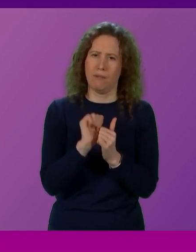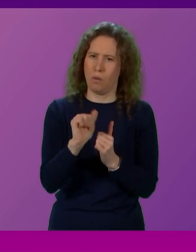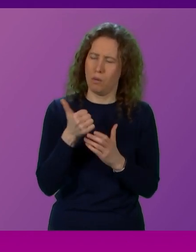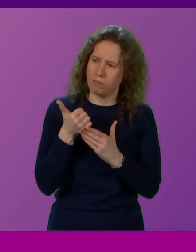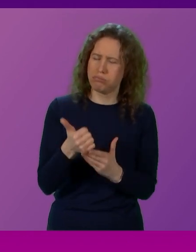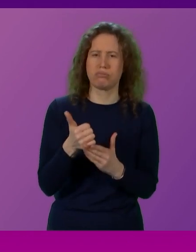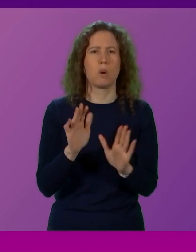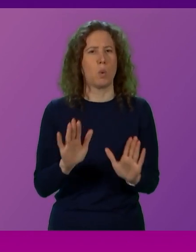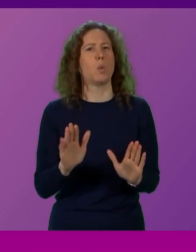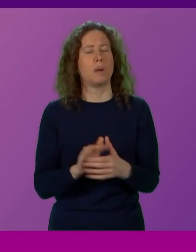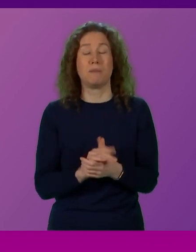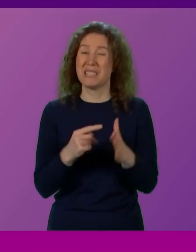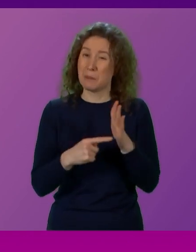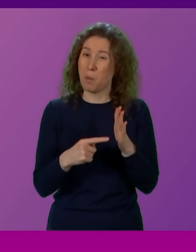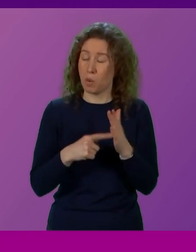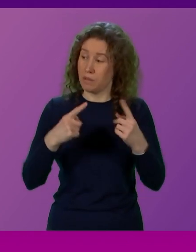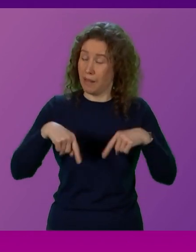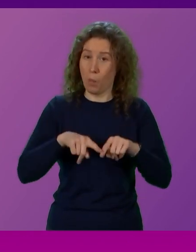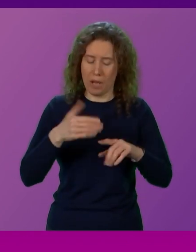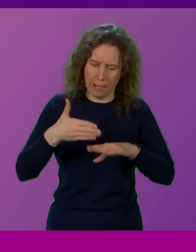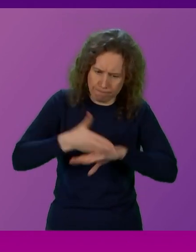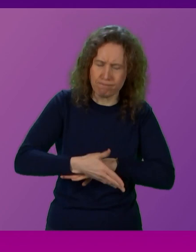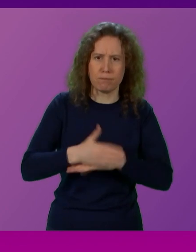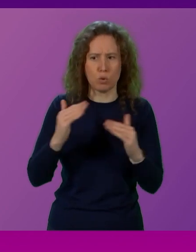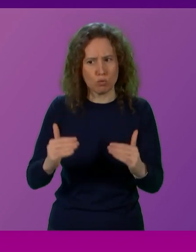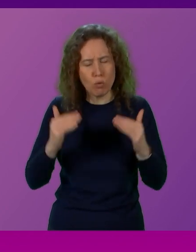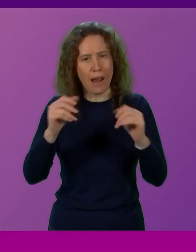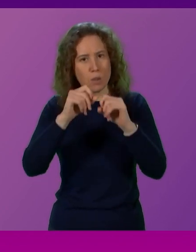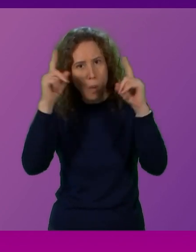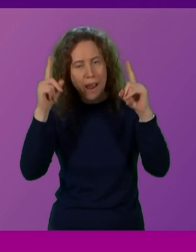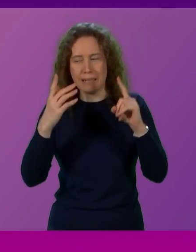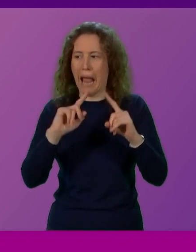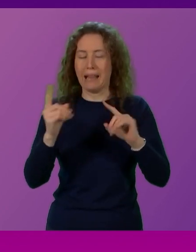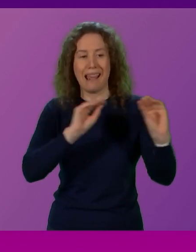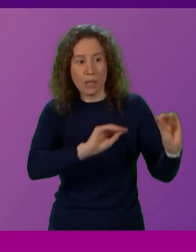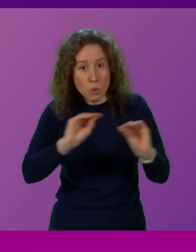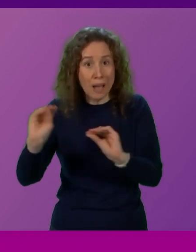It is important that we work to raise awareness of education and training in CPR.